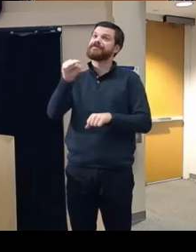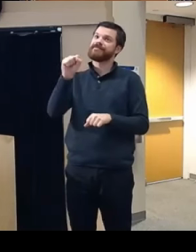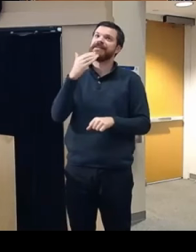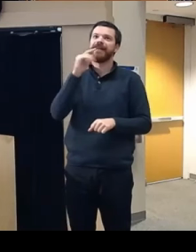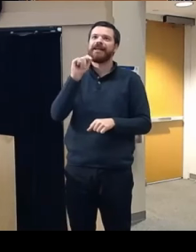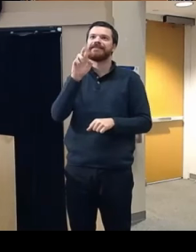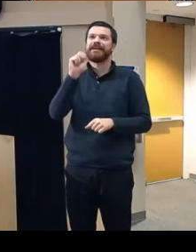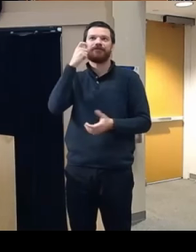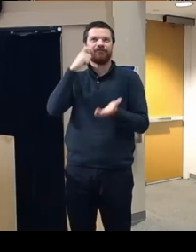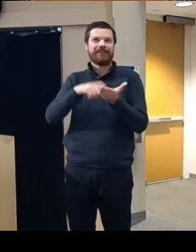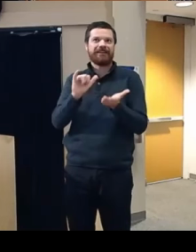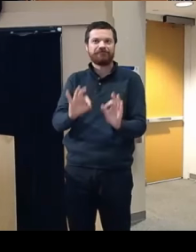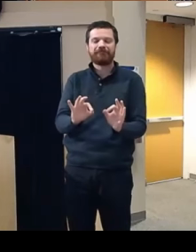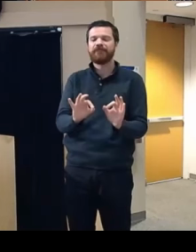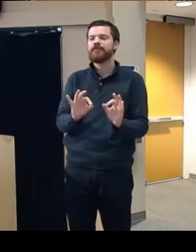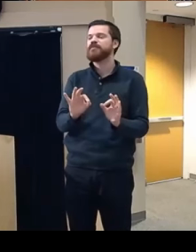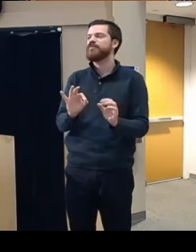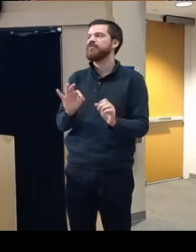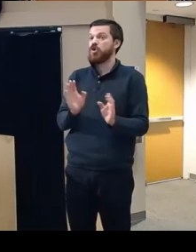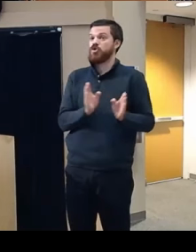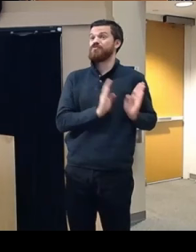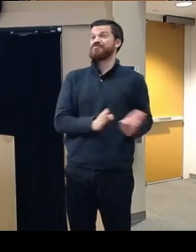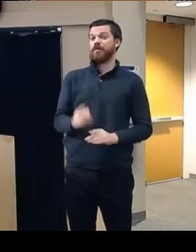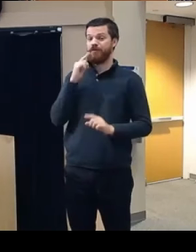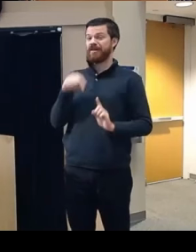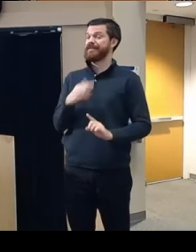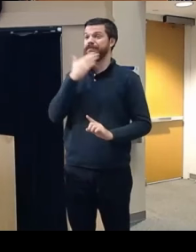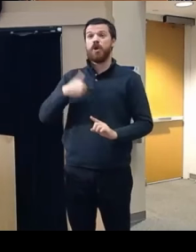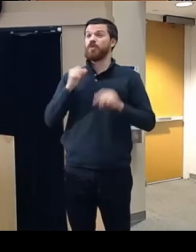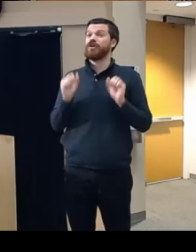recognizing that um to prep for this as best we could but we know that there are going to